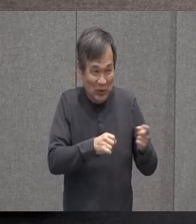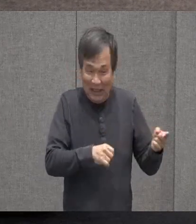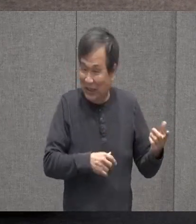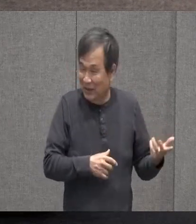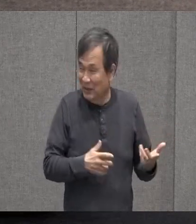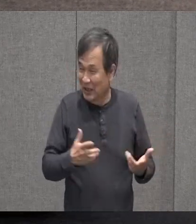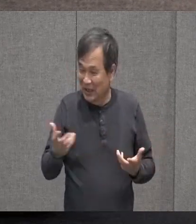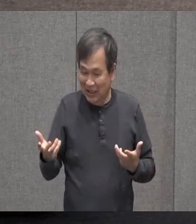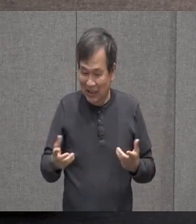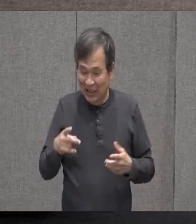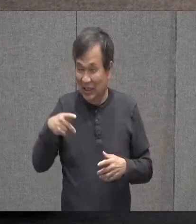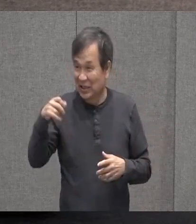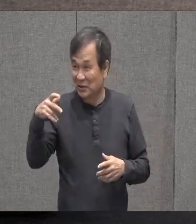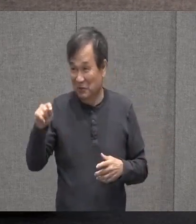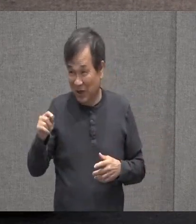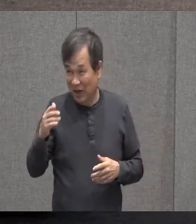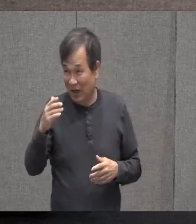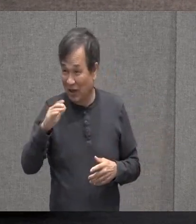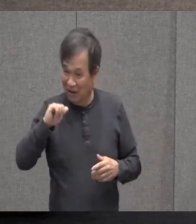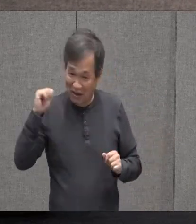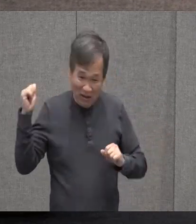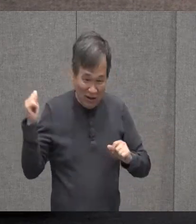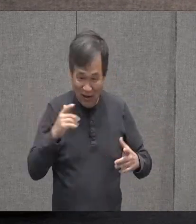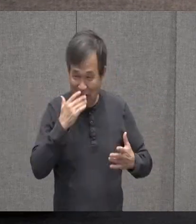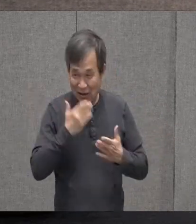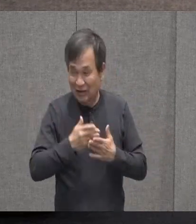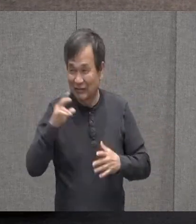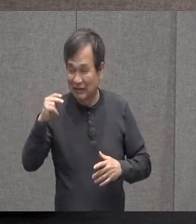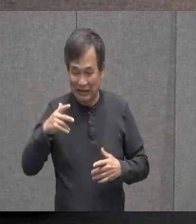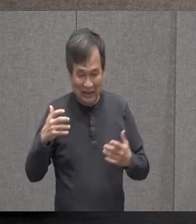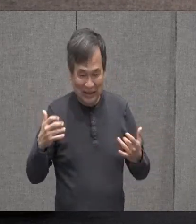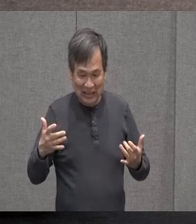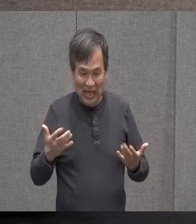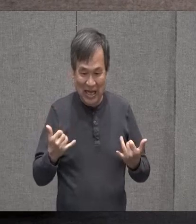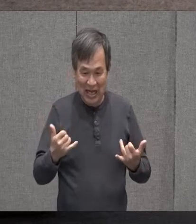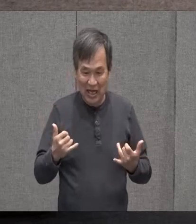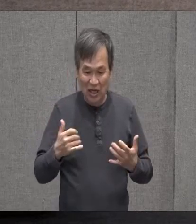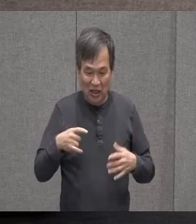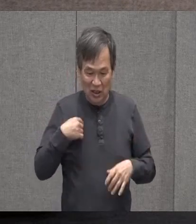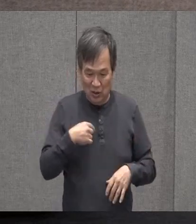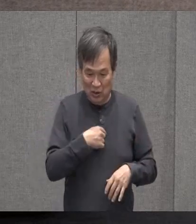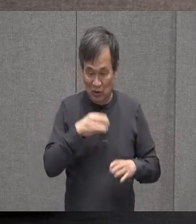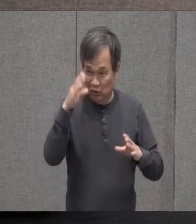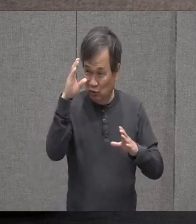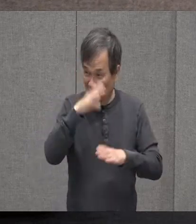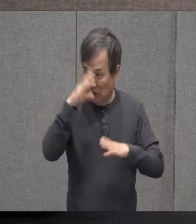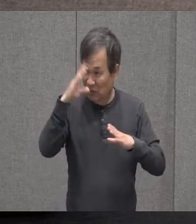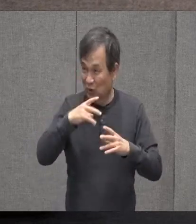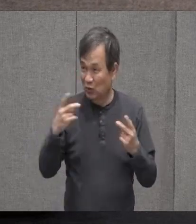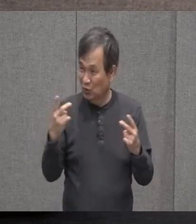"This pot is not as wonderful as we though it to be, "Now, even our troubles are beginning to double."